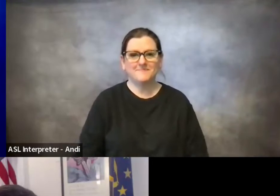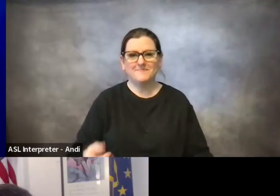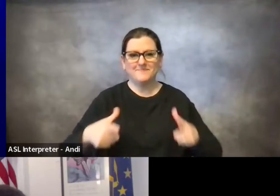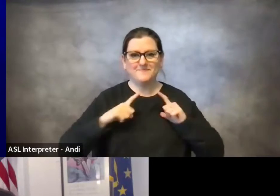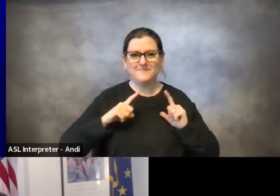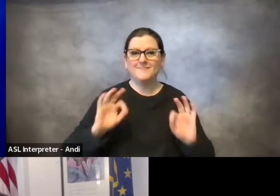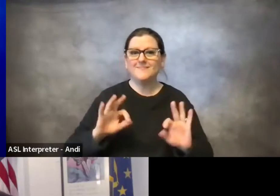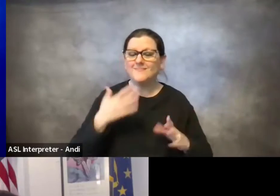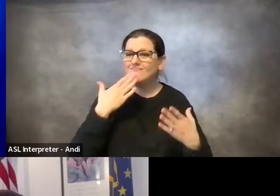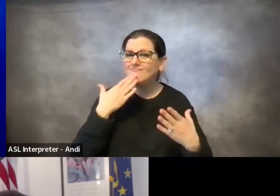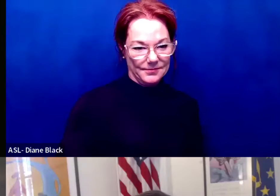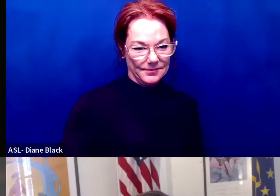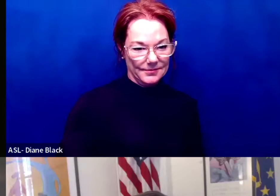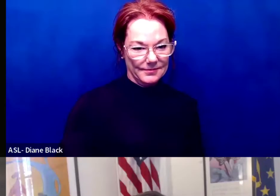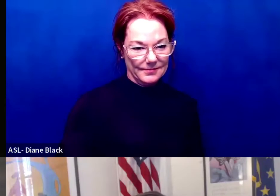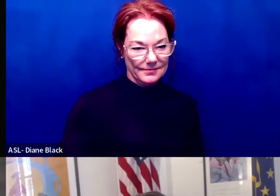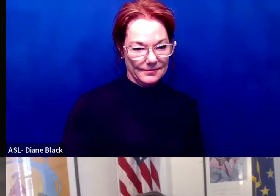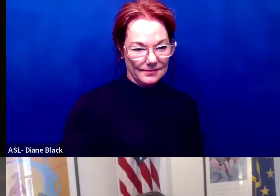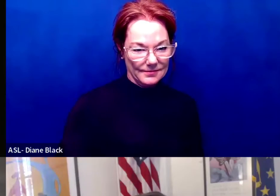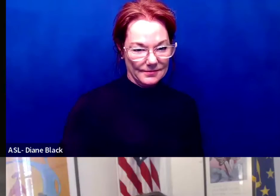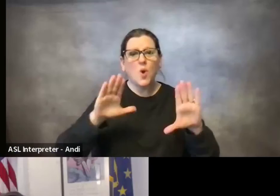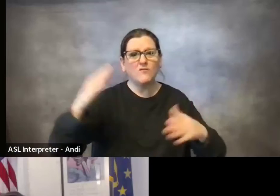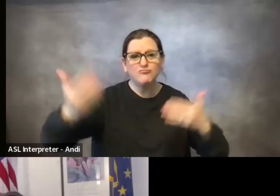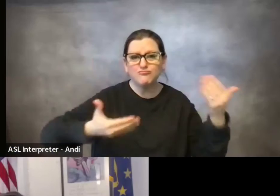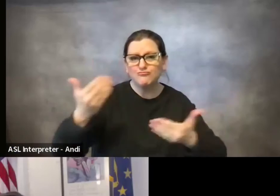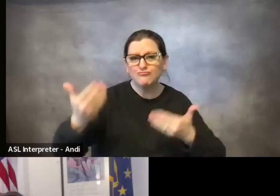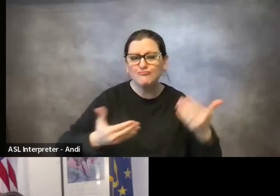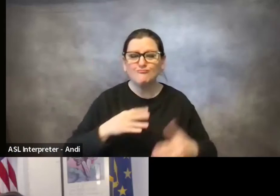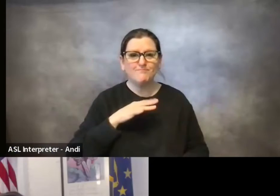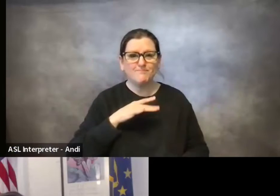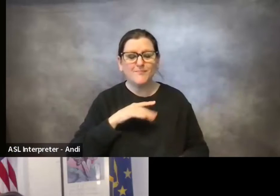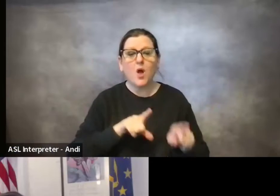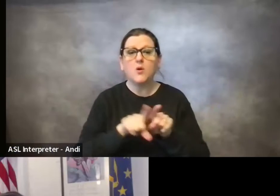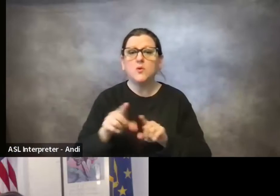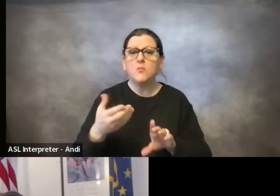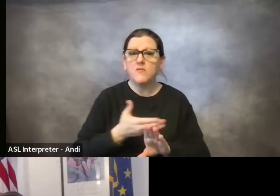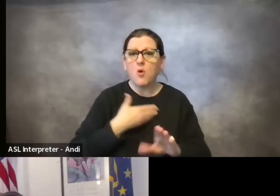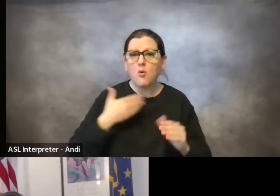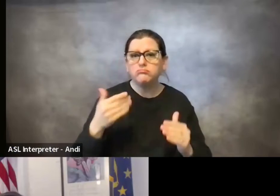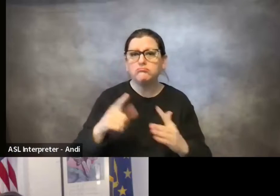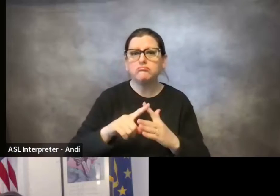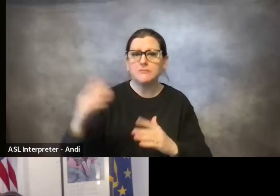Thank you so much for that wonderful introduction. And also before I introduce our next presenter, I want to mention